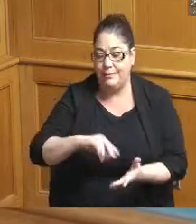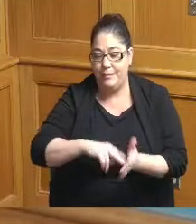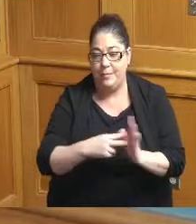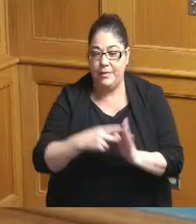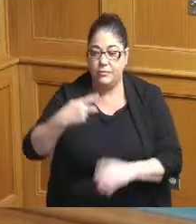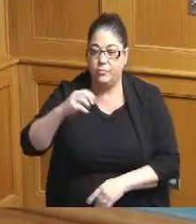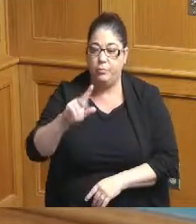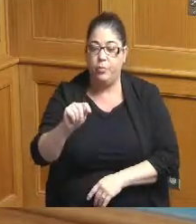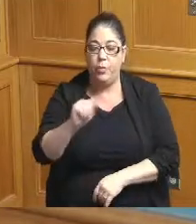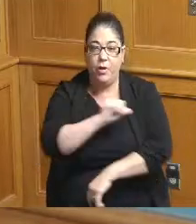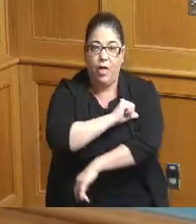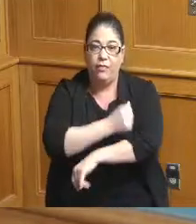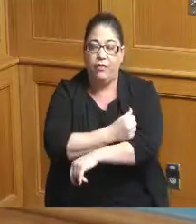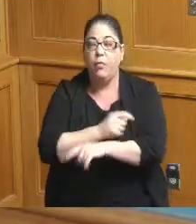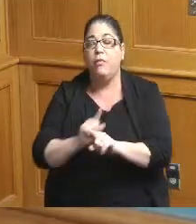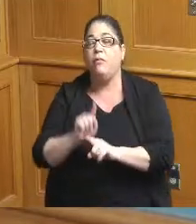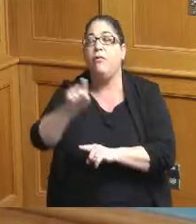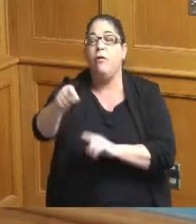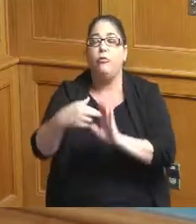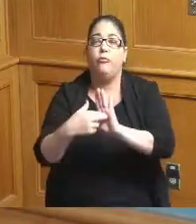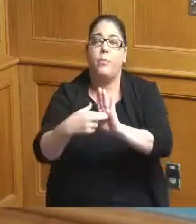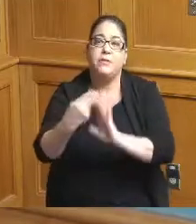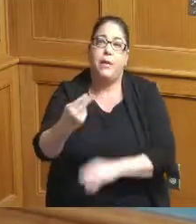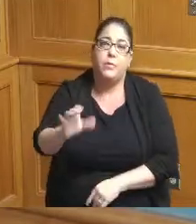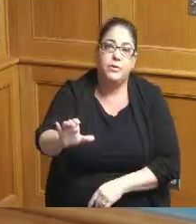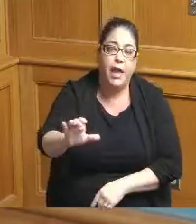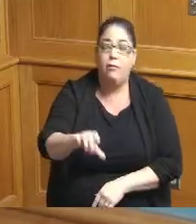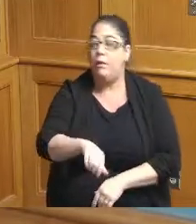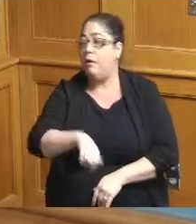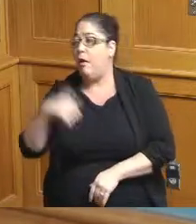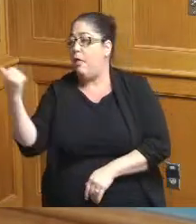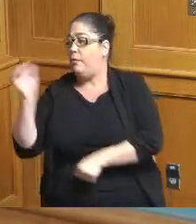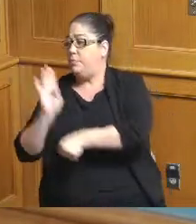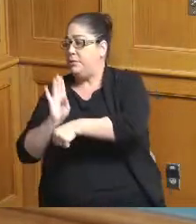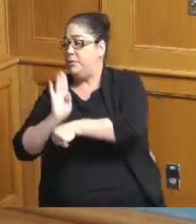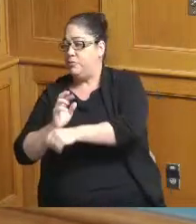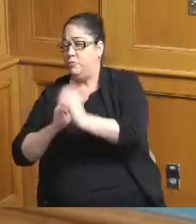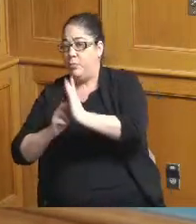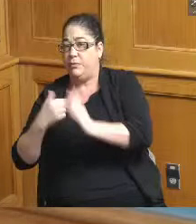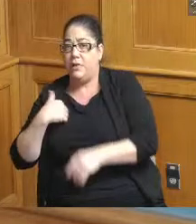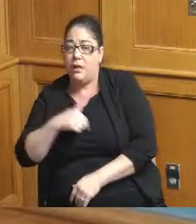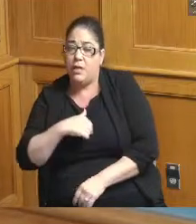or somebody else we got other people representing us other entities and if they don't have to have